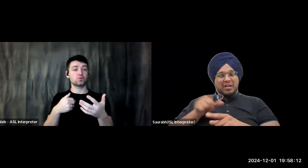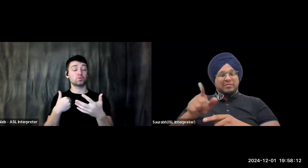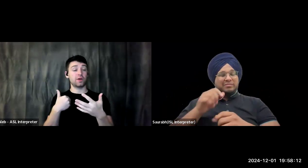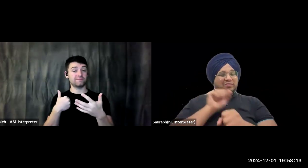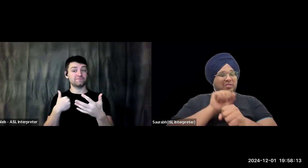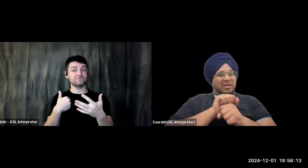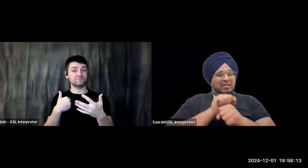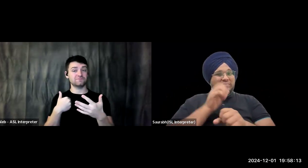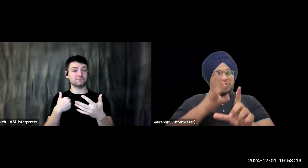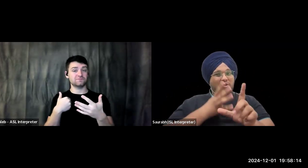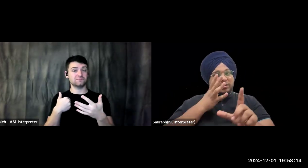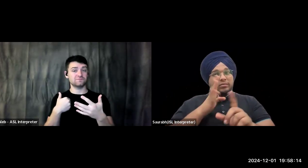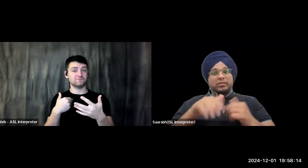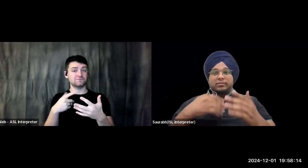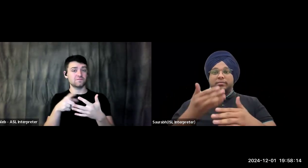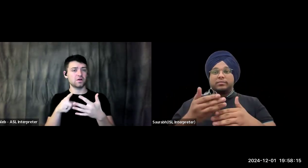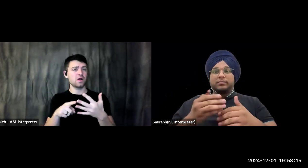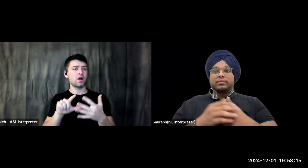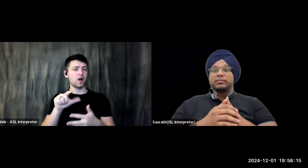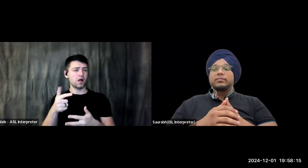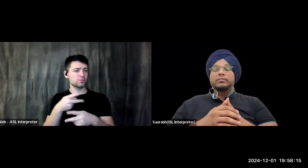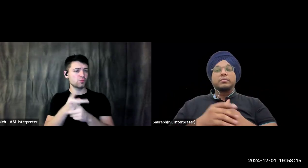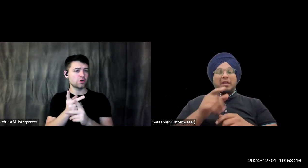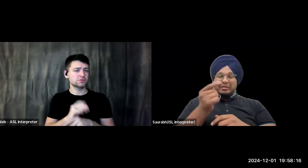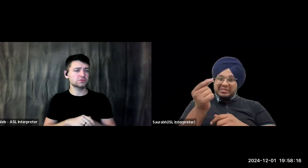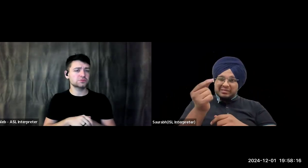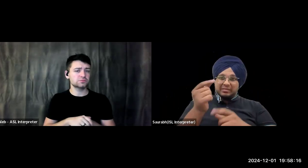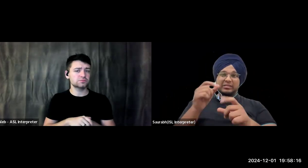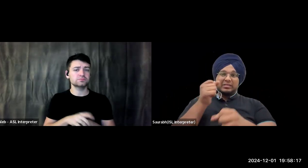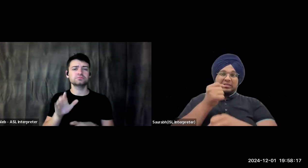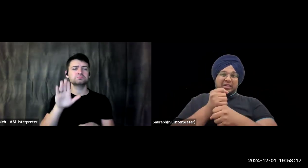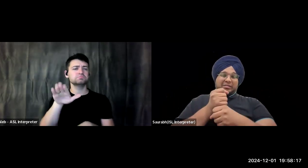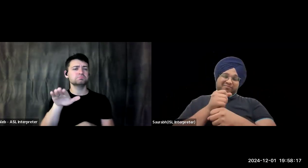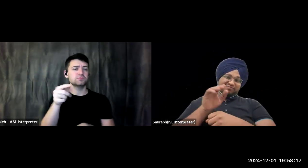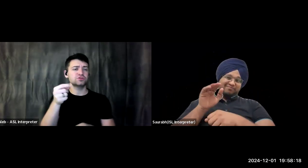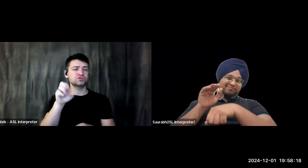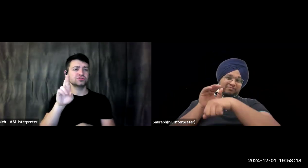[Geri speaking] Excuse me, Dinesh. This is Geri. [Dinesh speaking] Yeah. Yes, Geri.